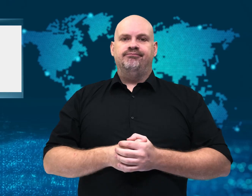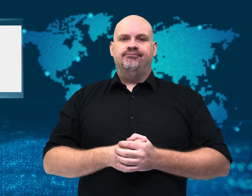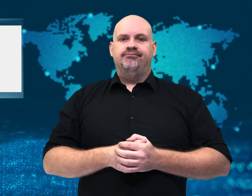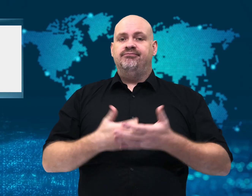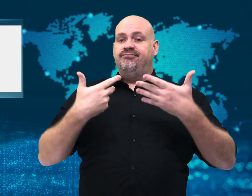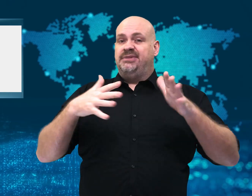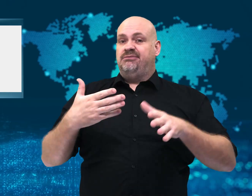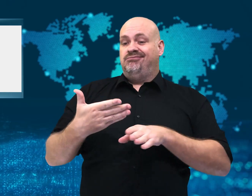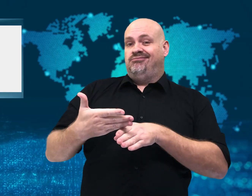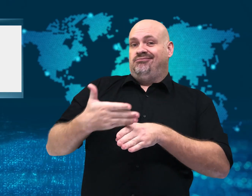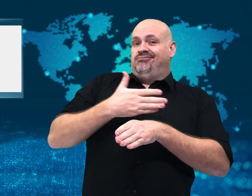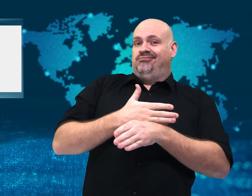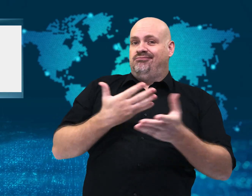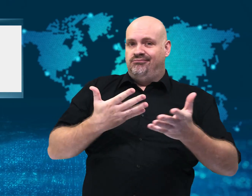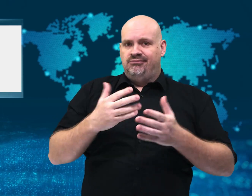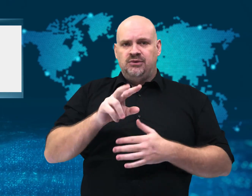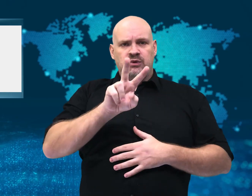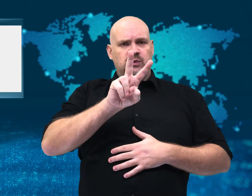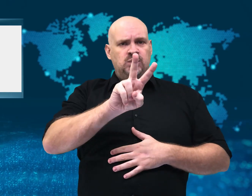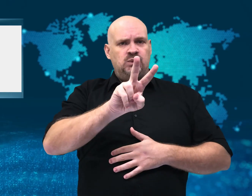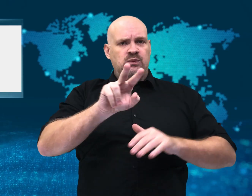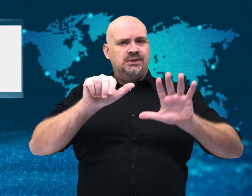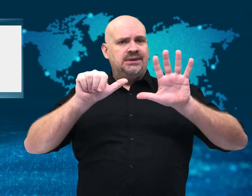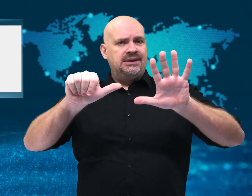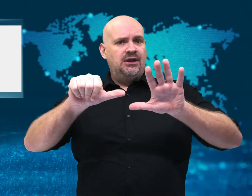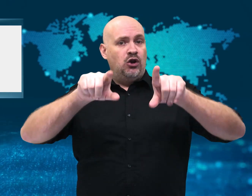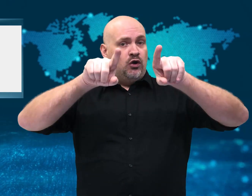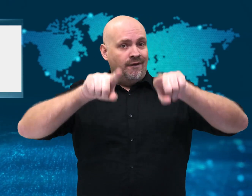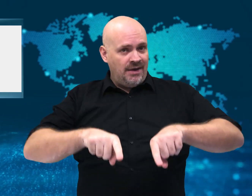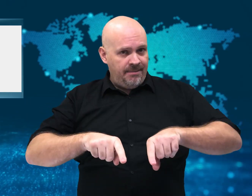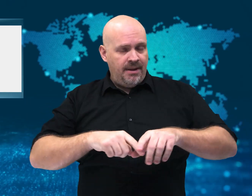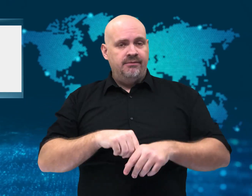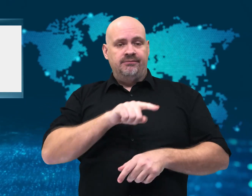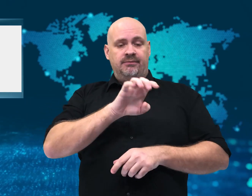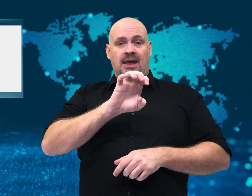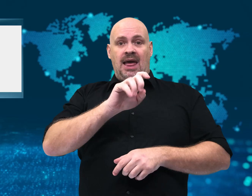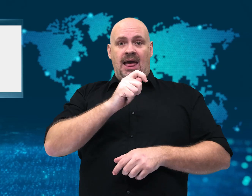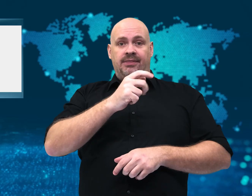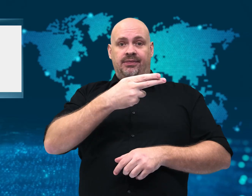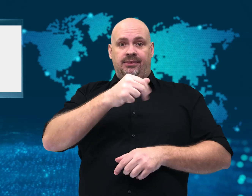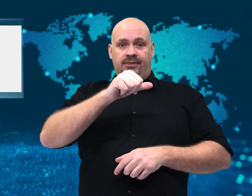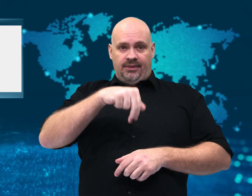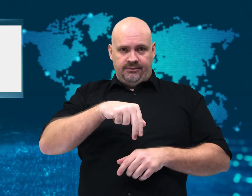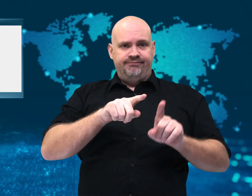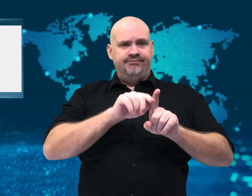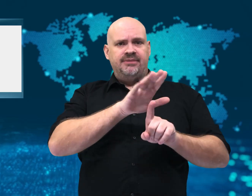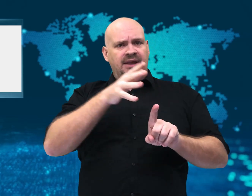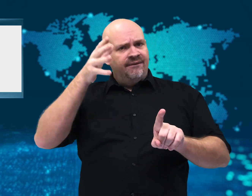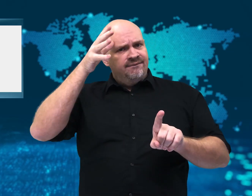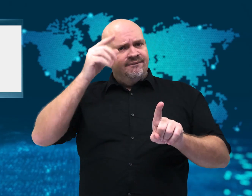On November 26th, Ethan’s father, James,